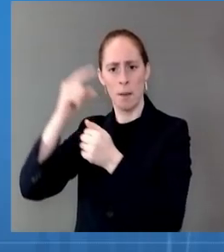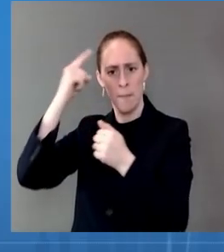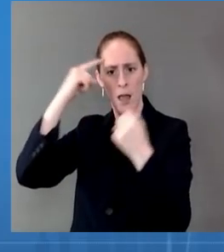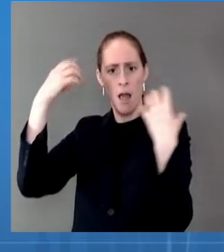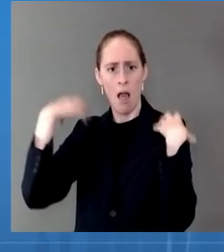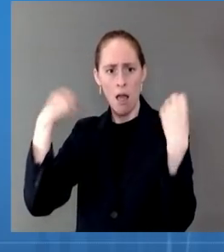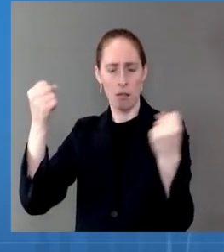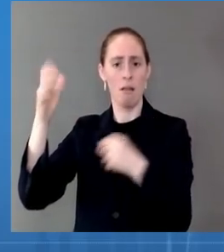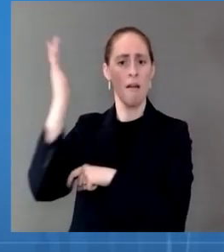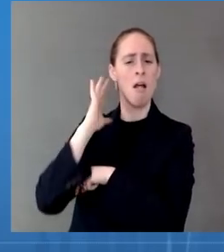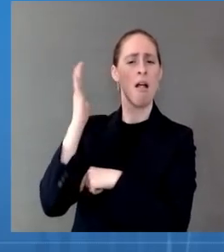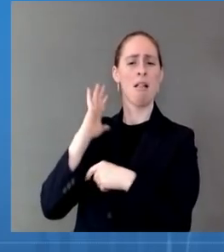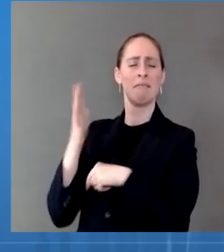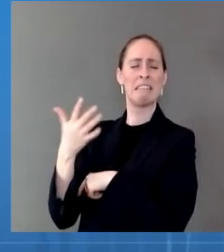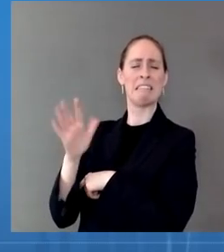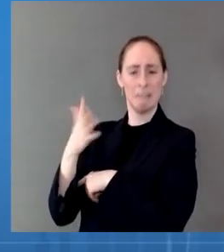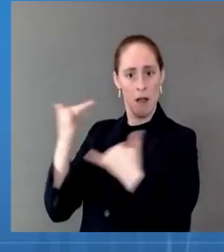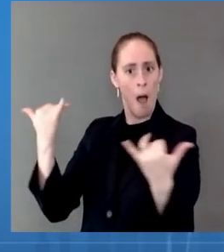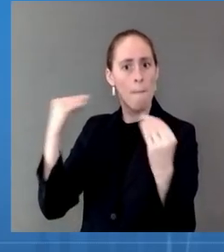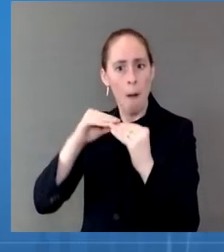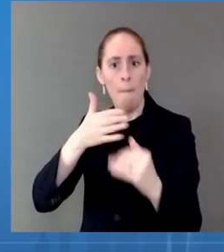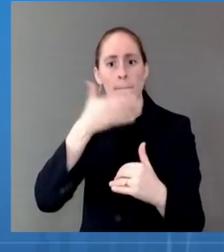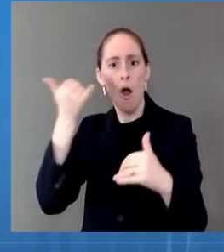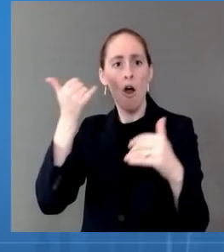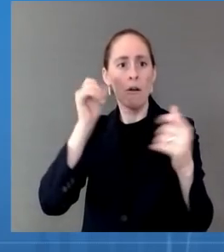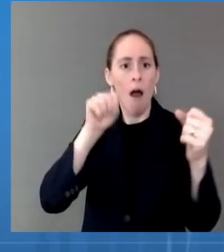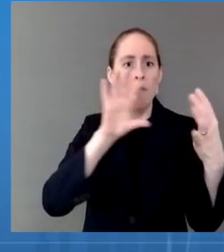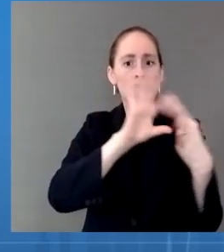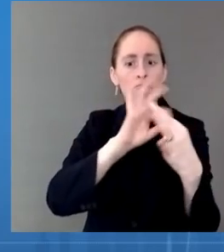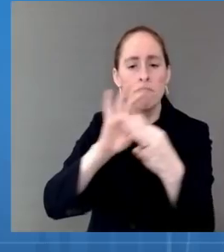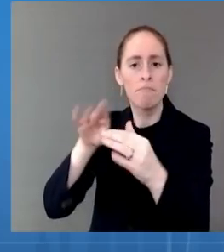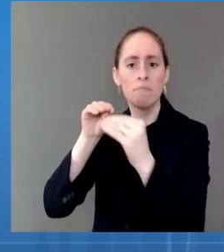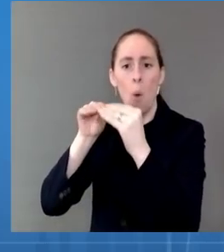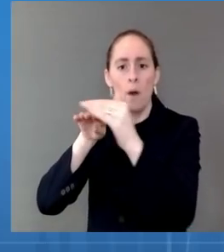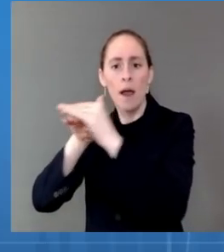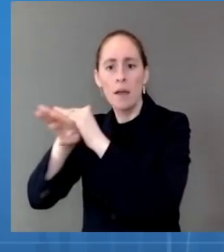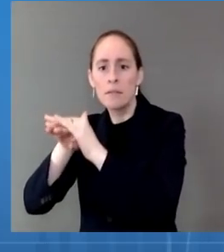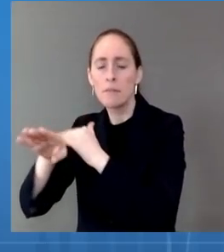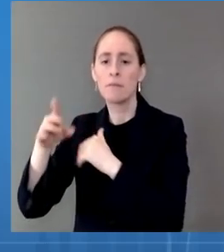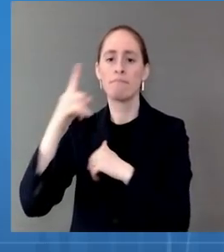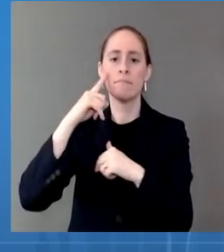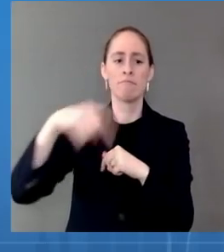the Pediatric Mental Health Care Access Program. And $30 million in Project Aware.